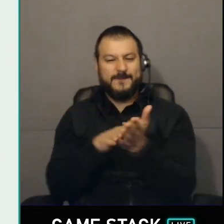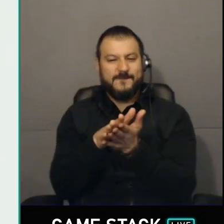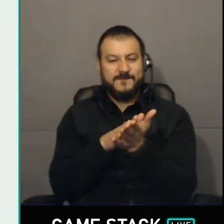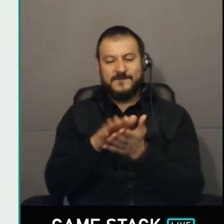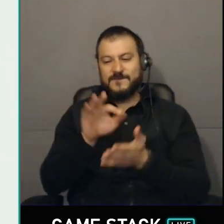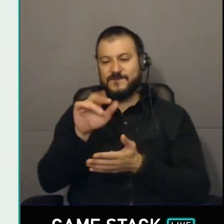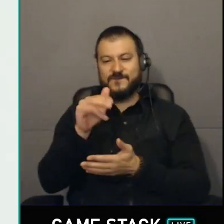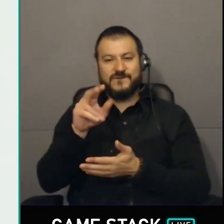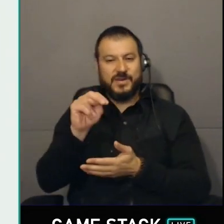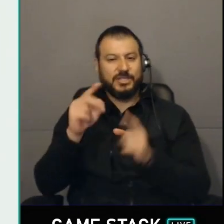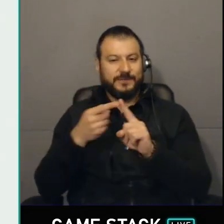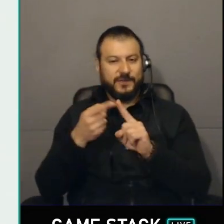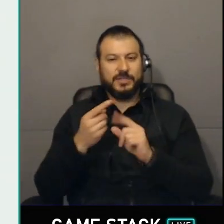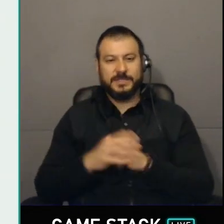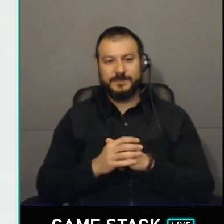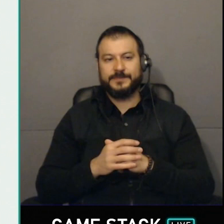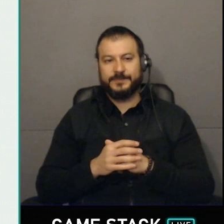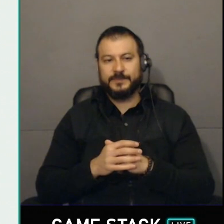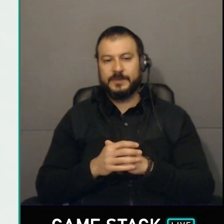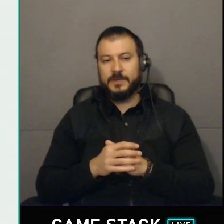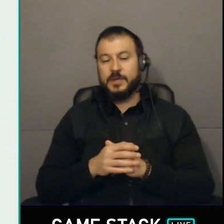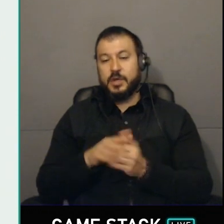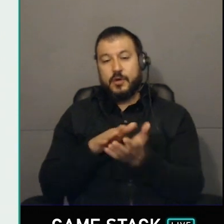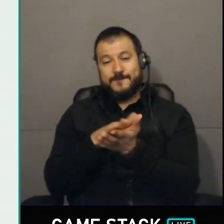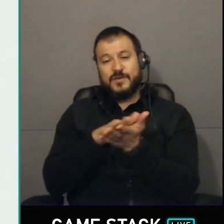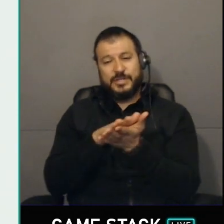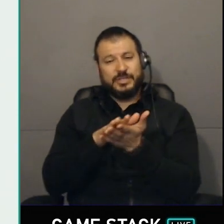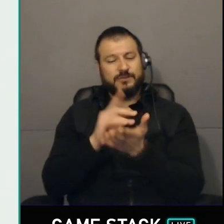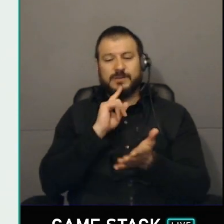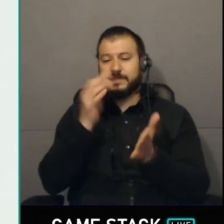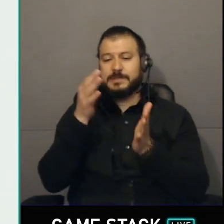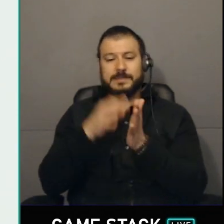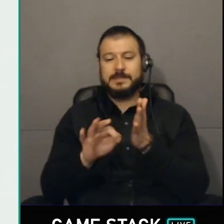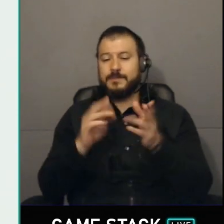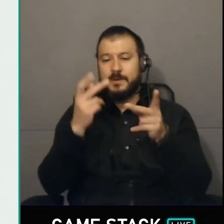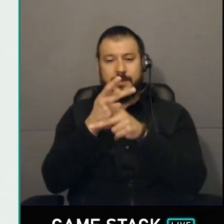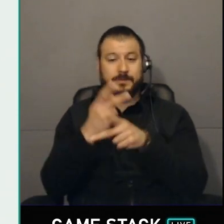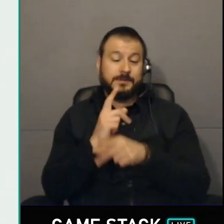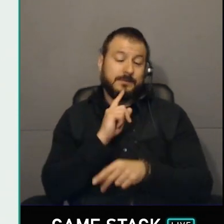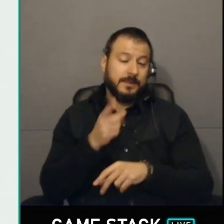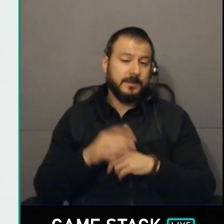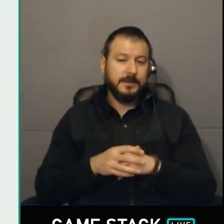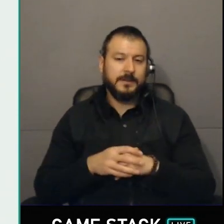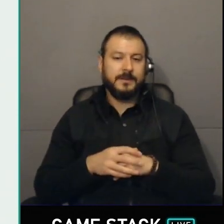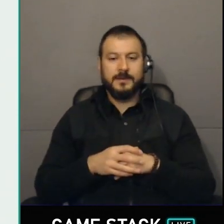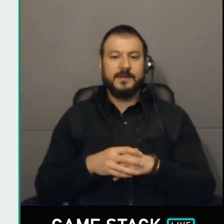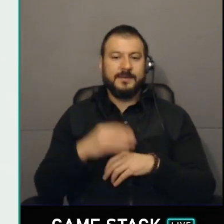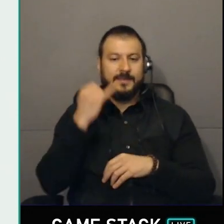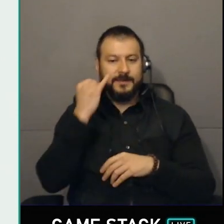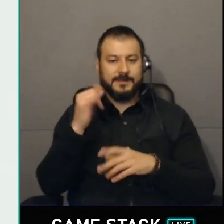Friction is actually quite a simple calculation really. The idea here is to take a linear velocity, and